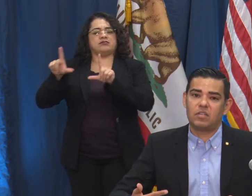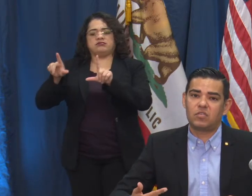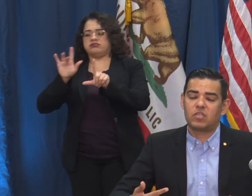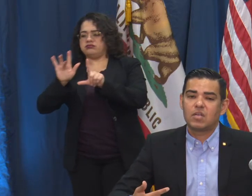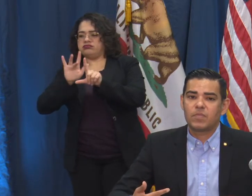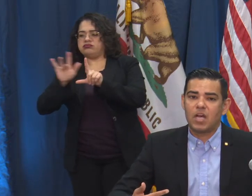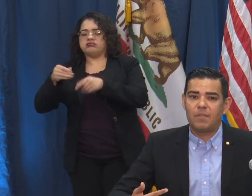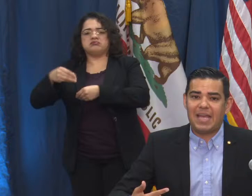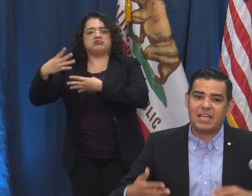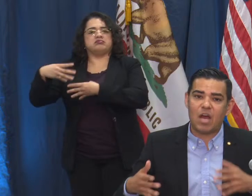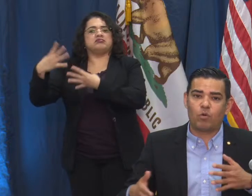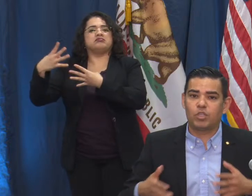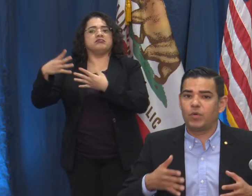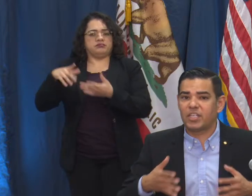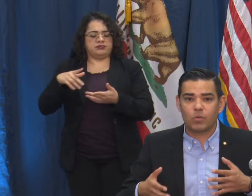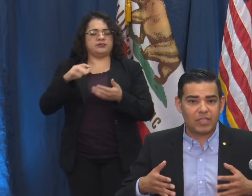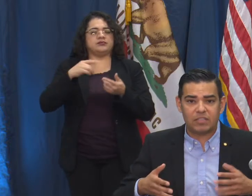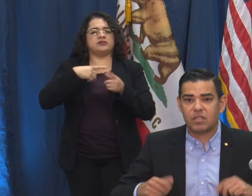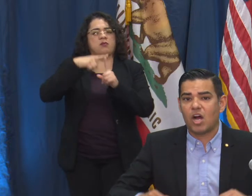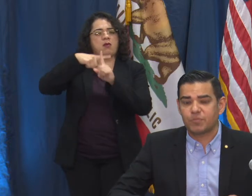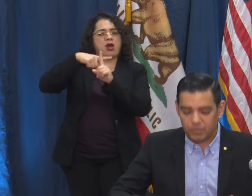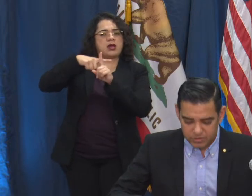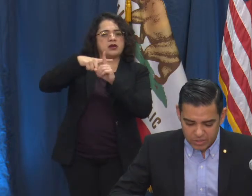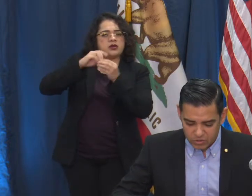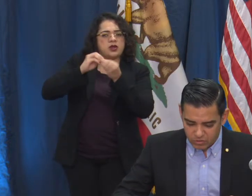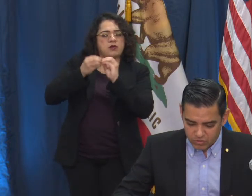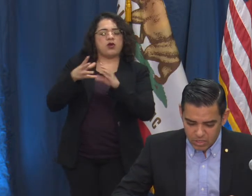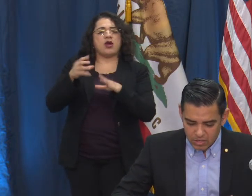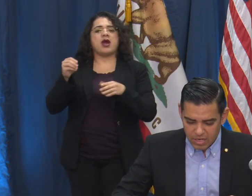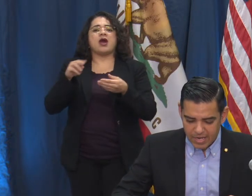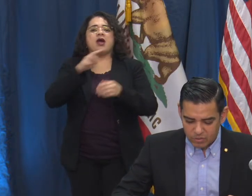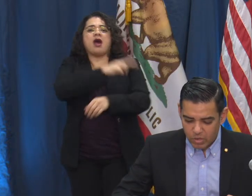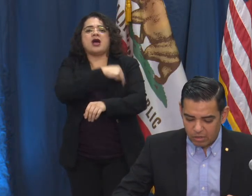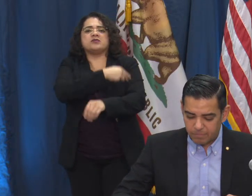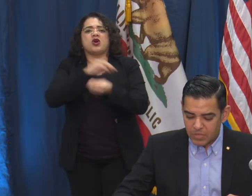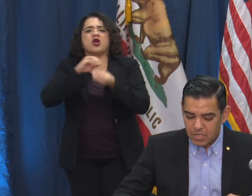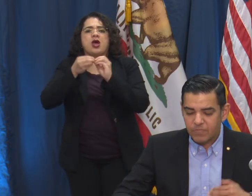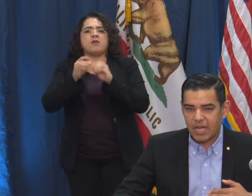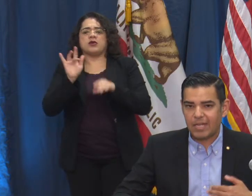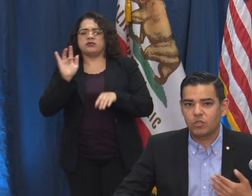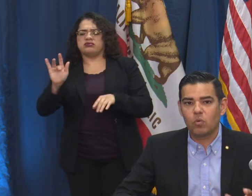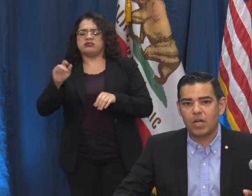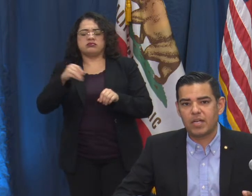and how we're doing as it relates to hospitalizations as well. I do want to